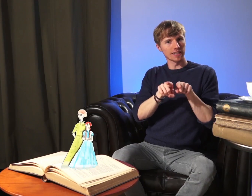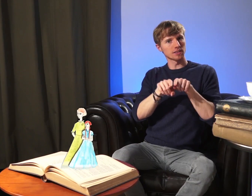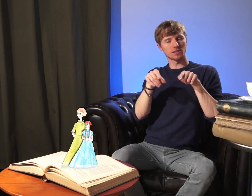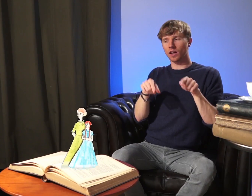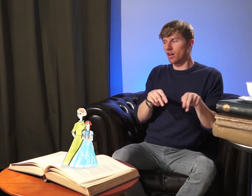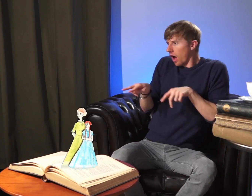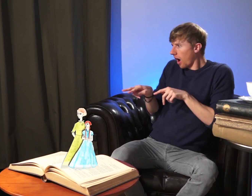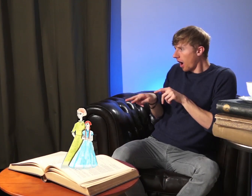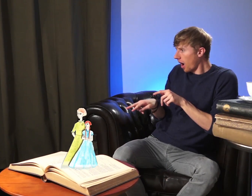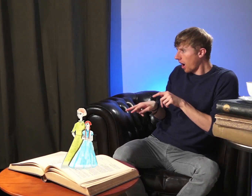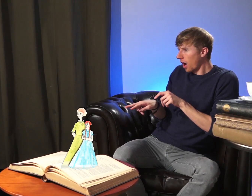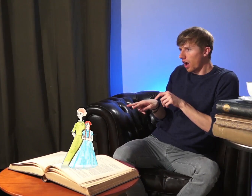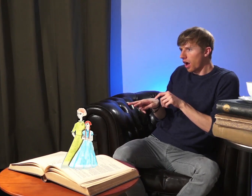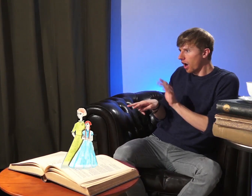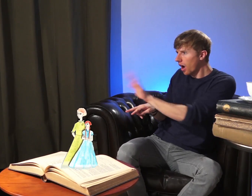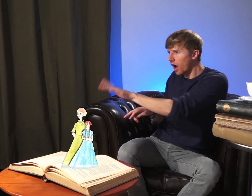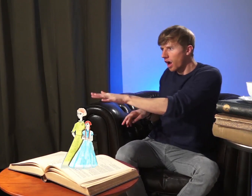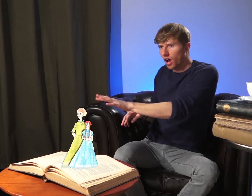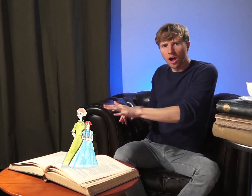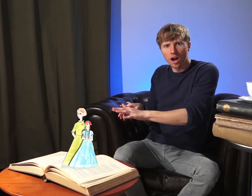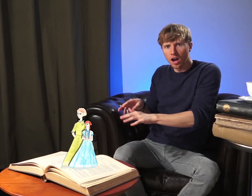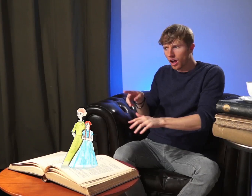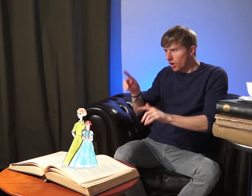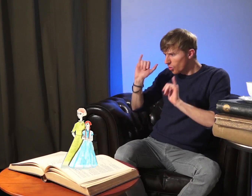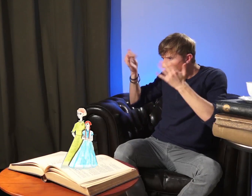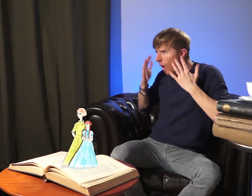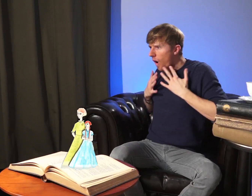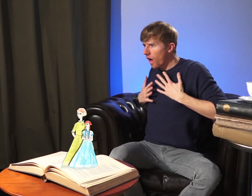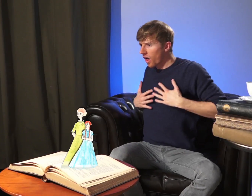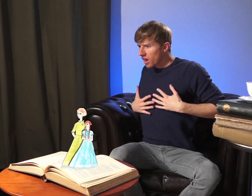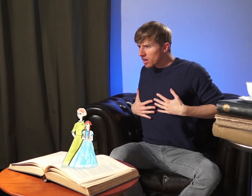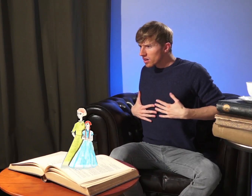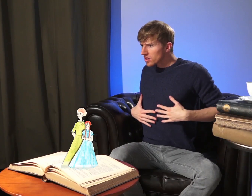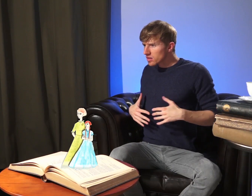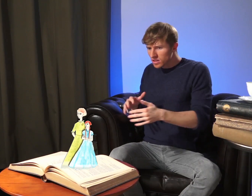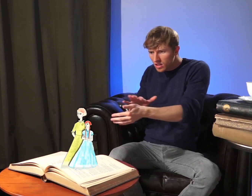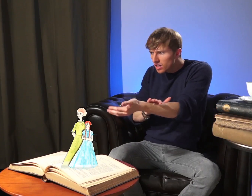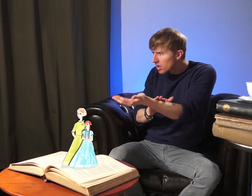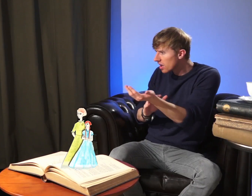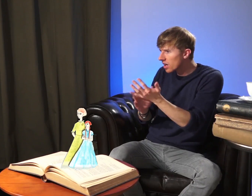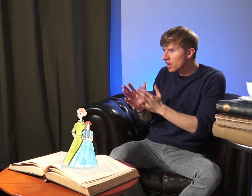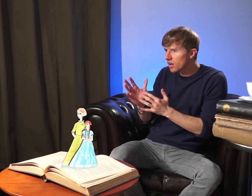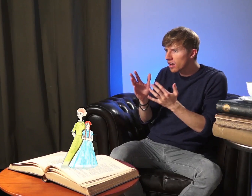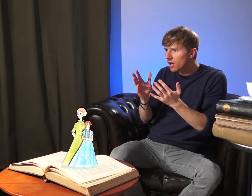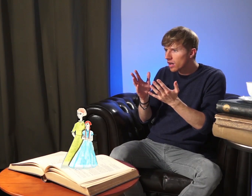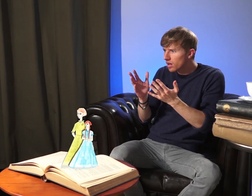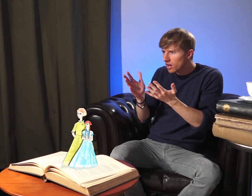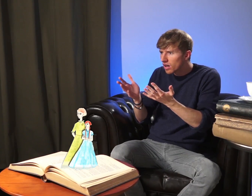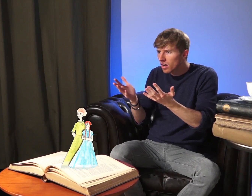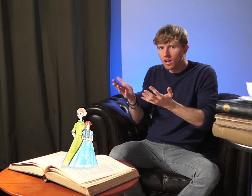Her step-mother and step-sister looked at her in surprise when they saw all the gold.